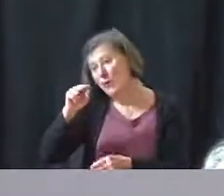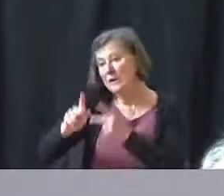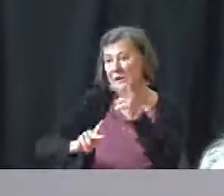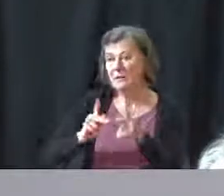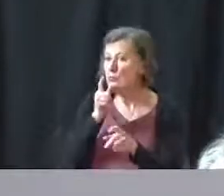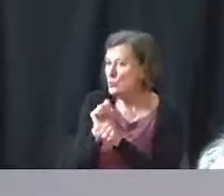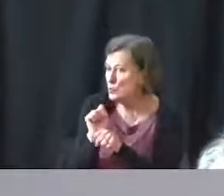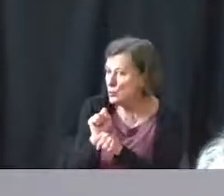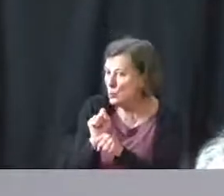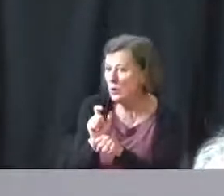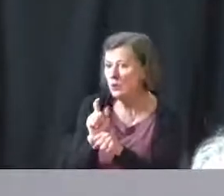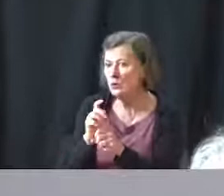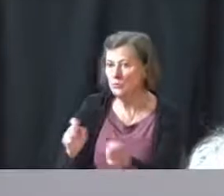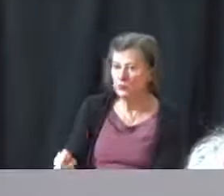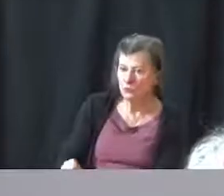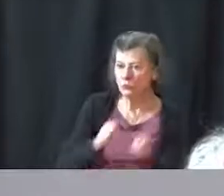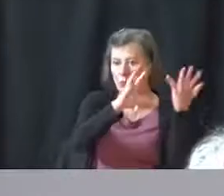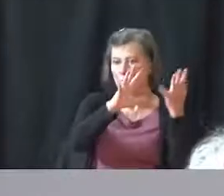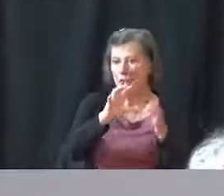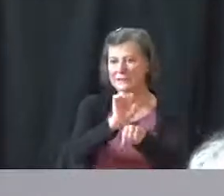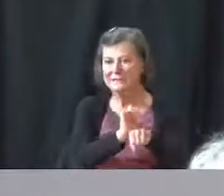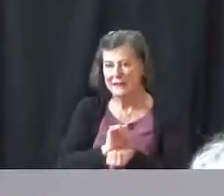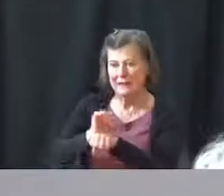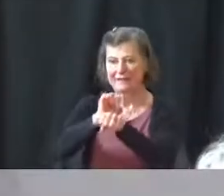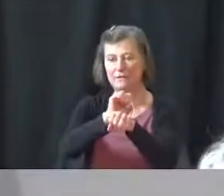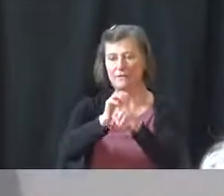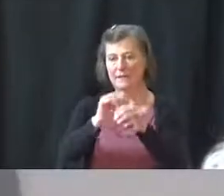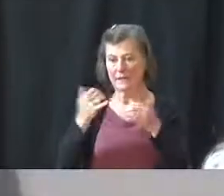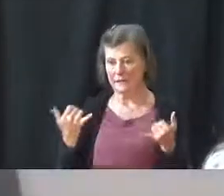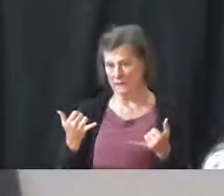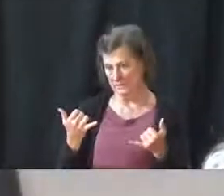eradicate slavery in this country.